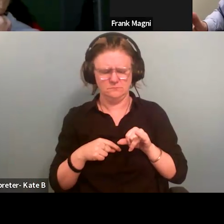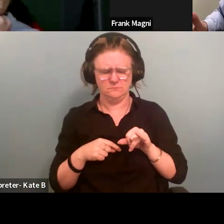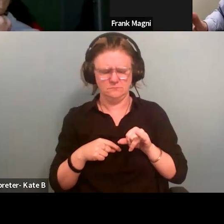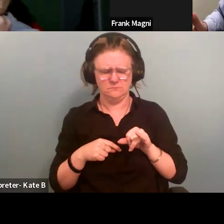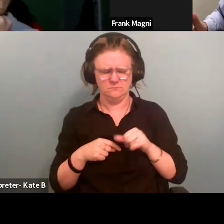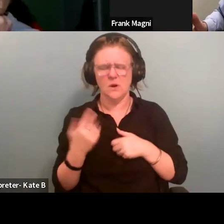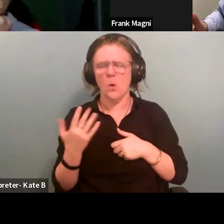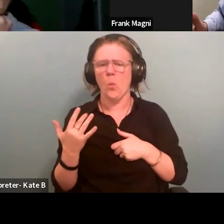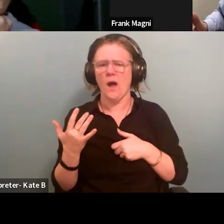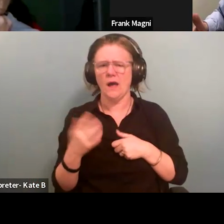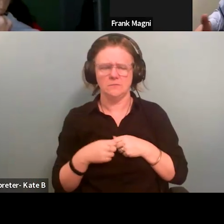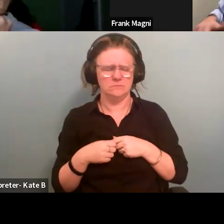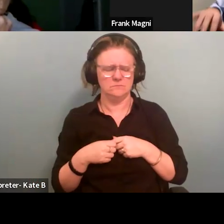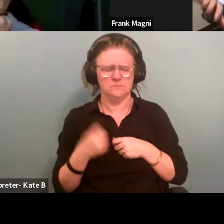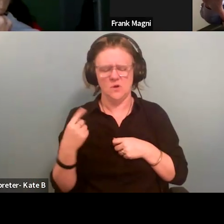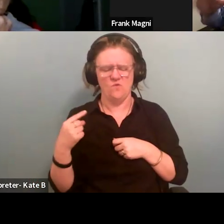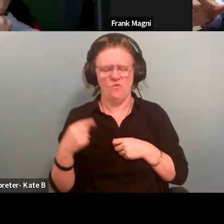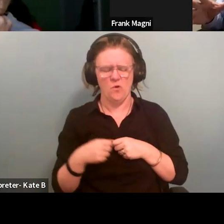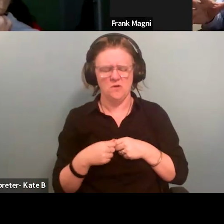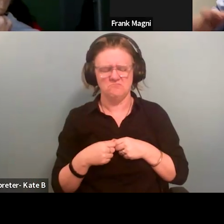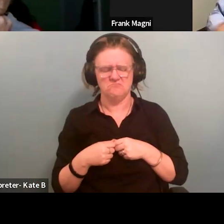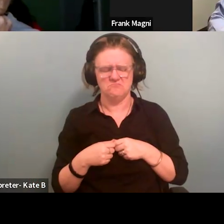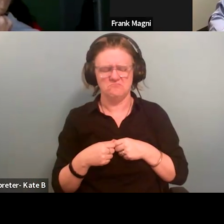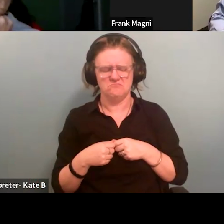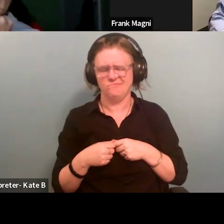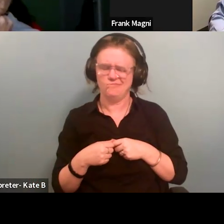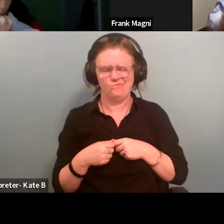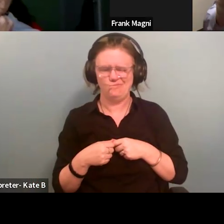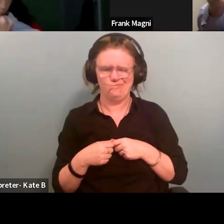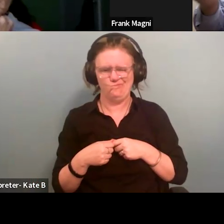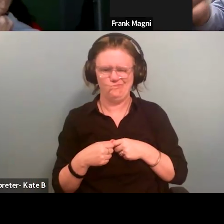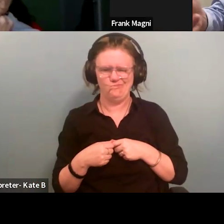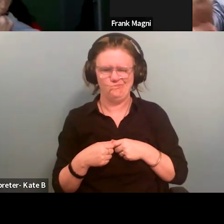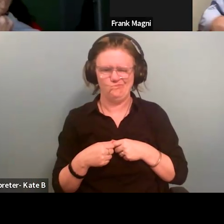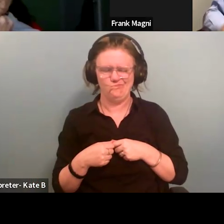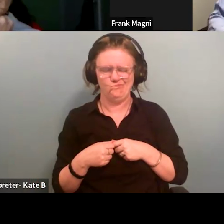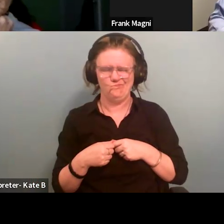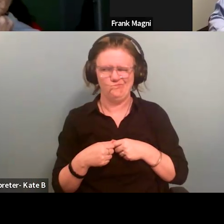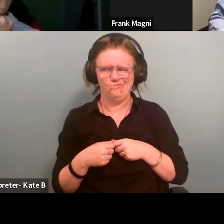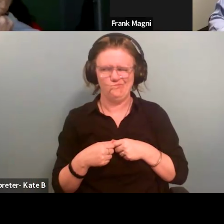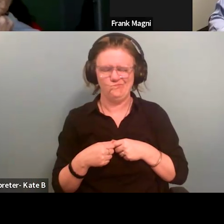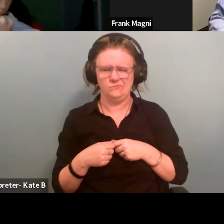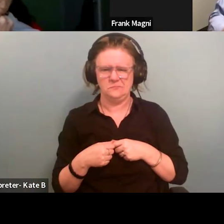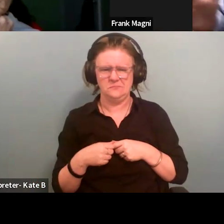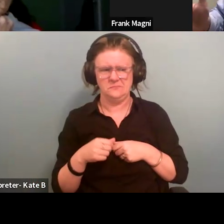what's the necessity for the Social Security number, is going to potentially keep you out of trouble, or just basically asking, do you necessarily need that?